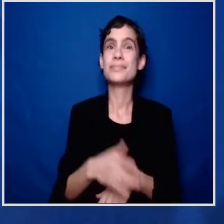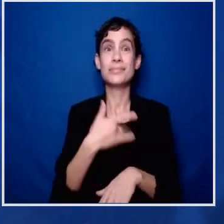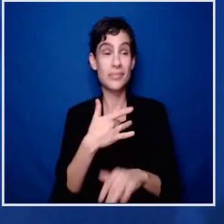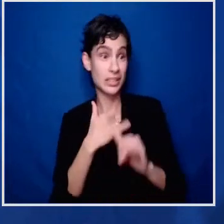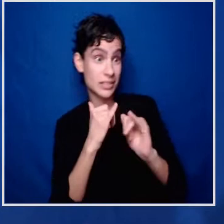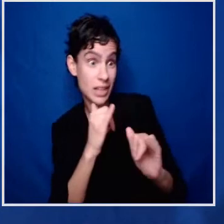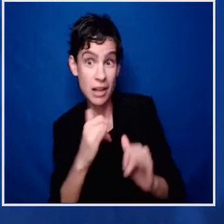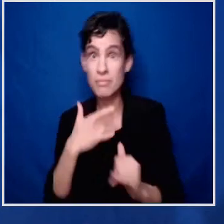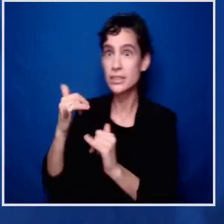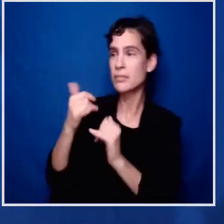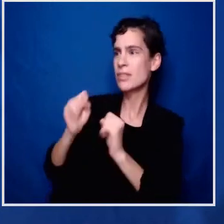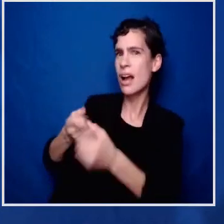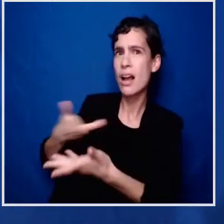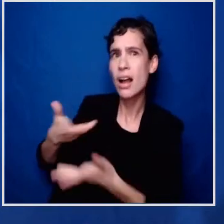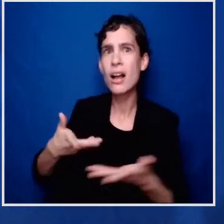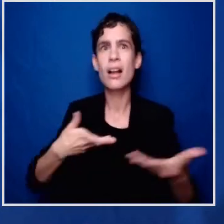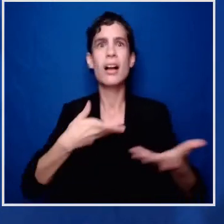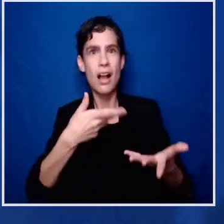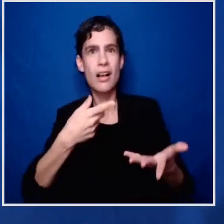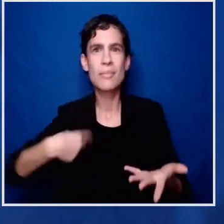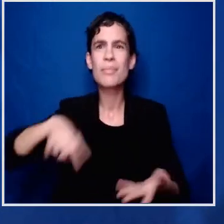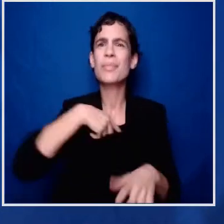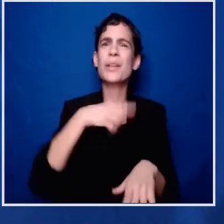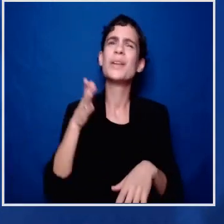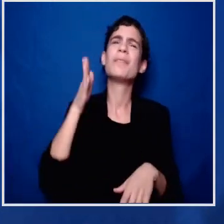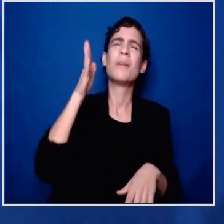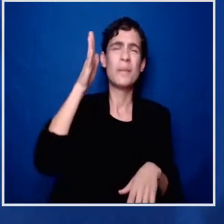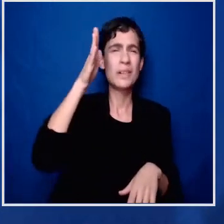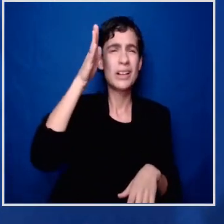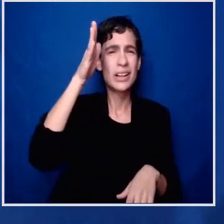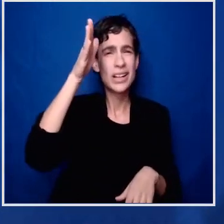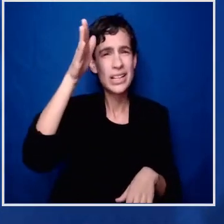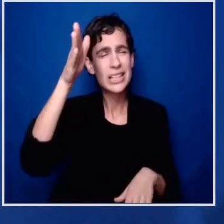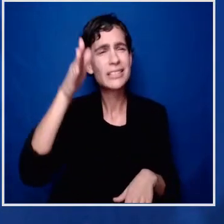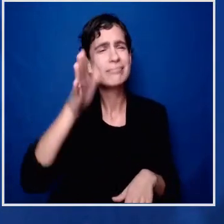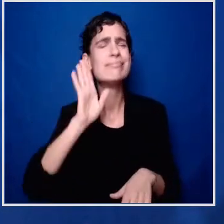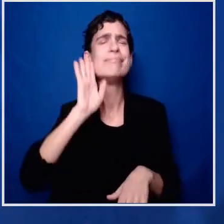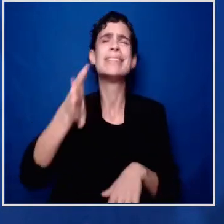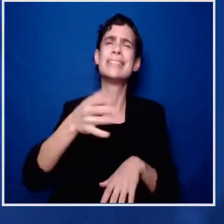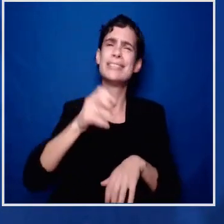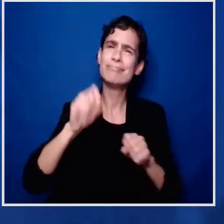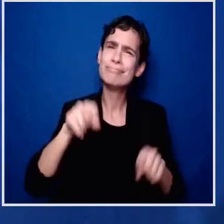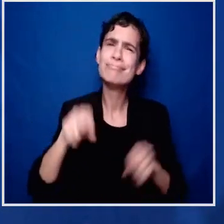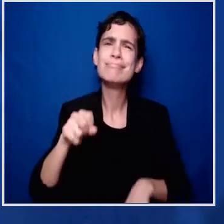AND, ONE DAY WE WILL REACH THE